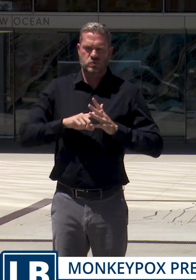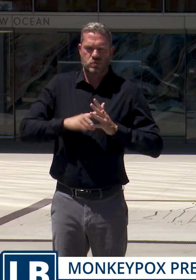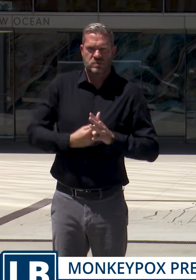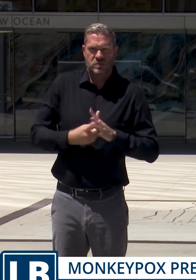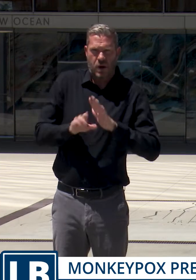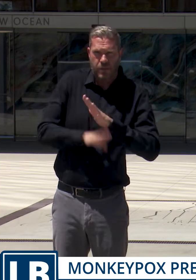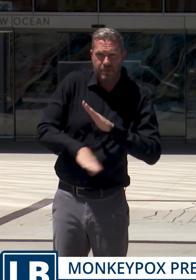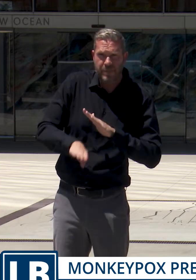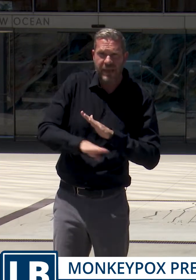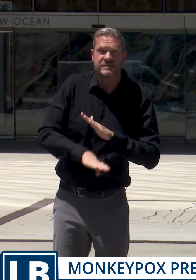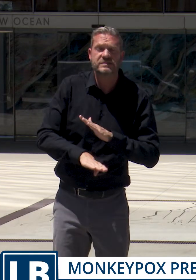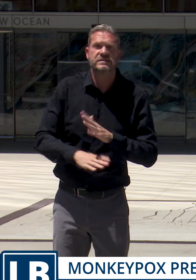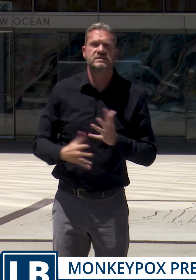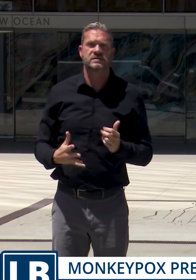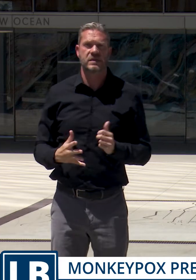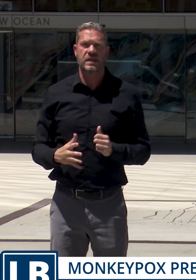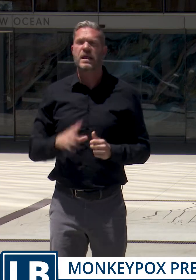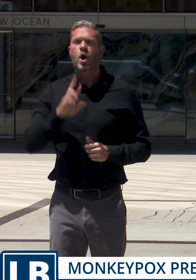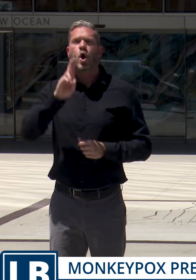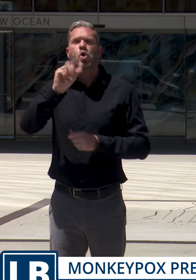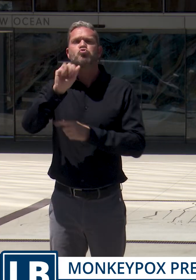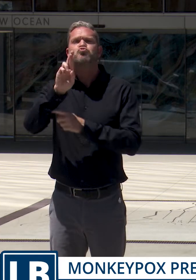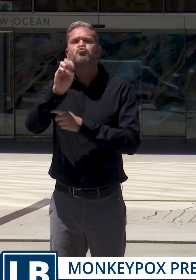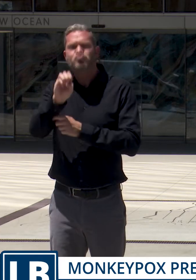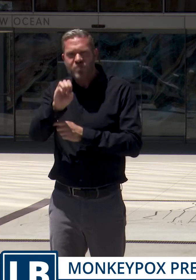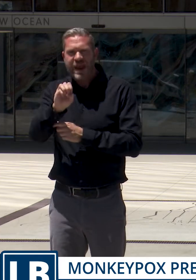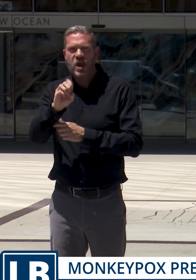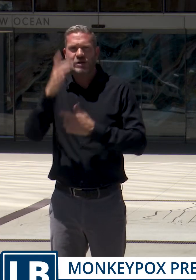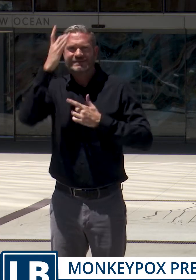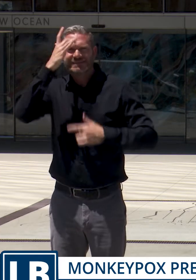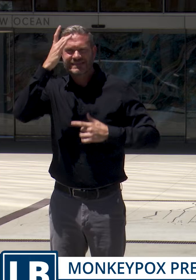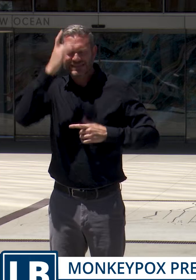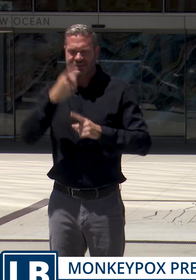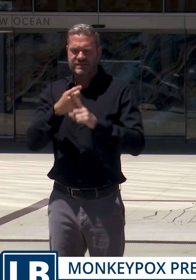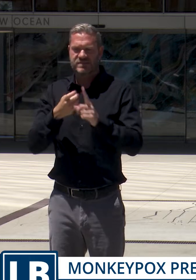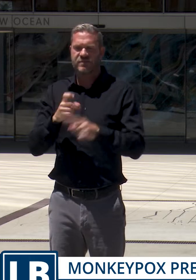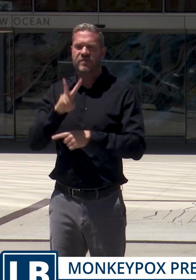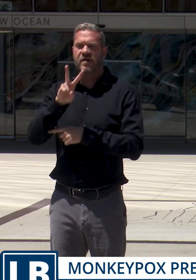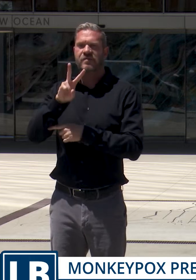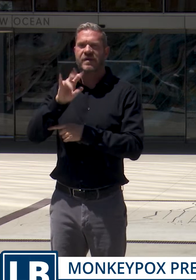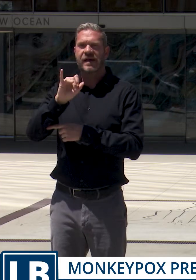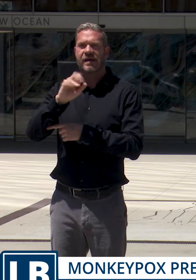but potentially serious disease caused by a virus that is part of the same family